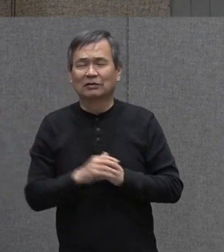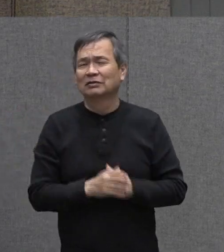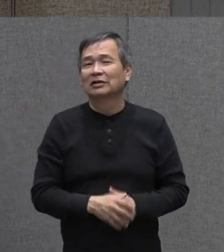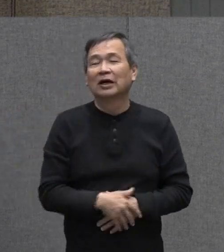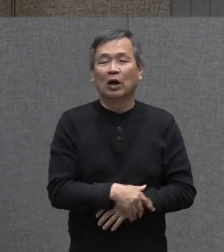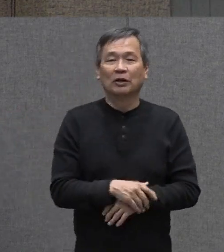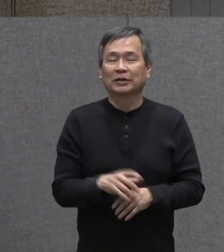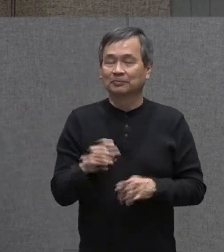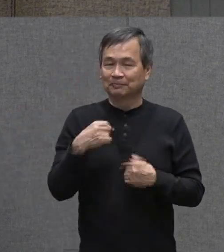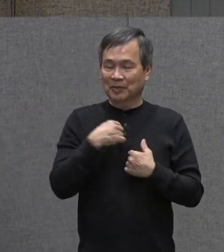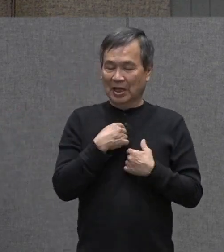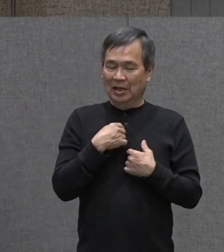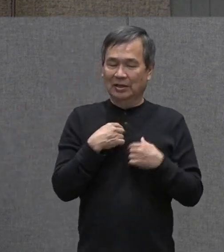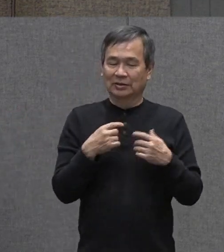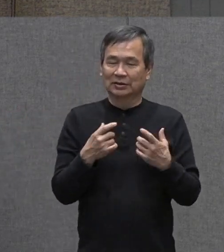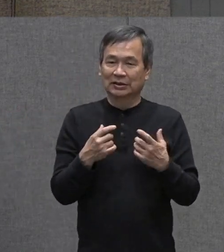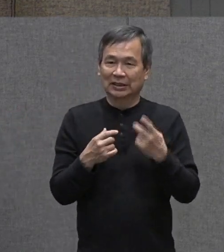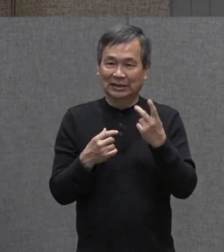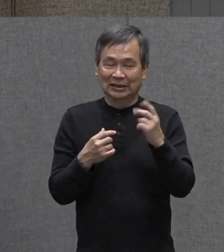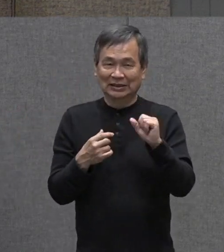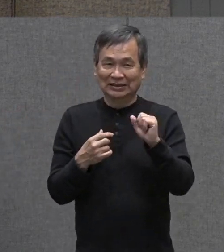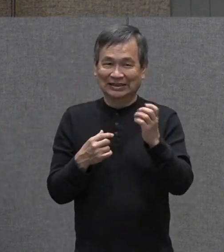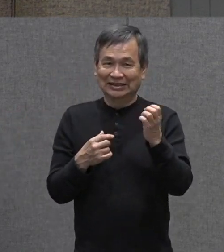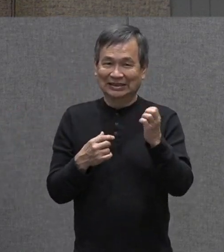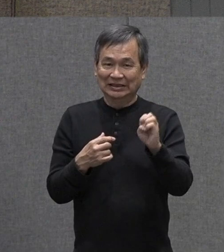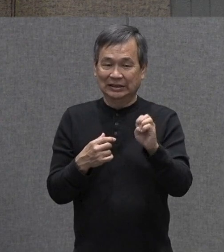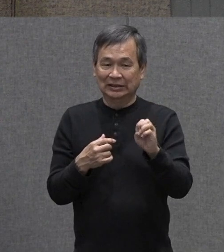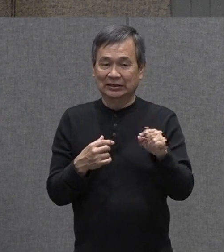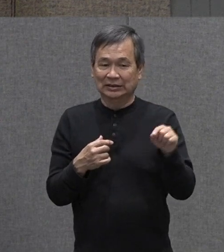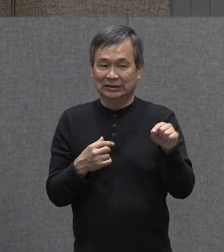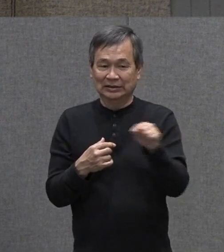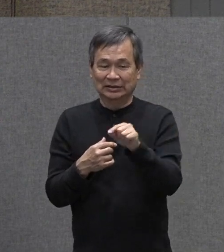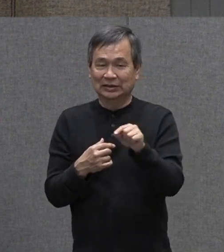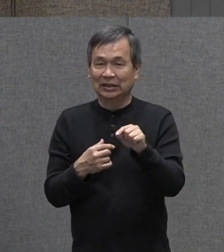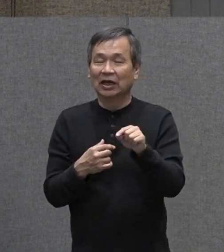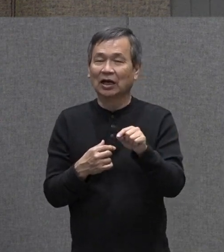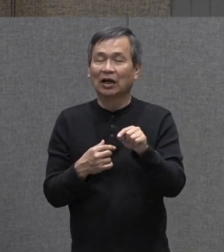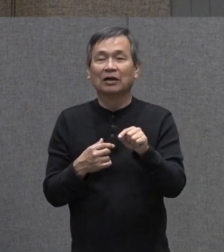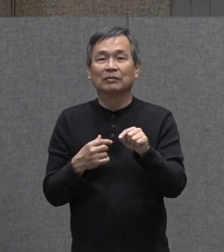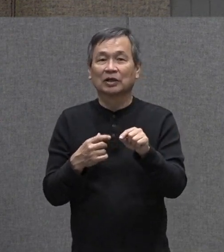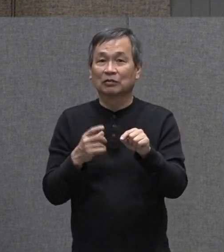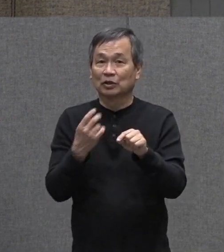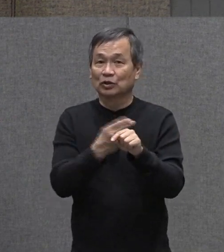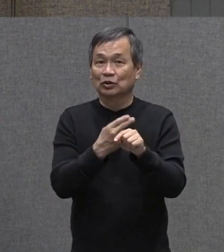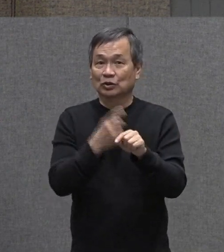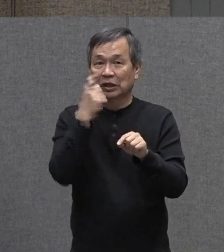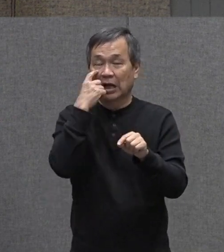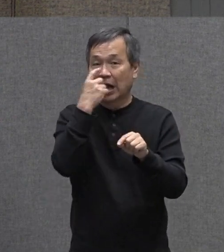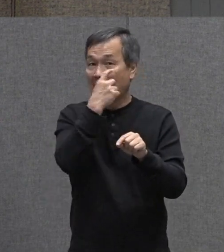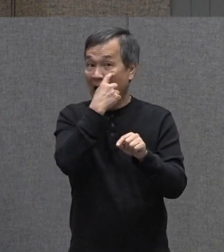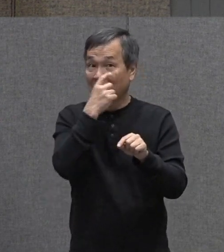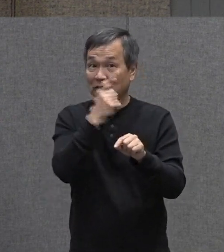I underline the word see with a squiggle, because we're gonna use our sense of sight